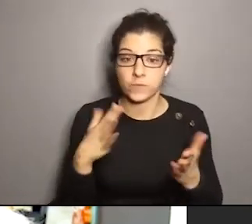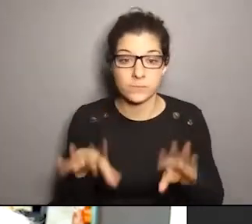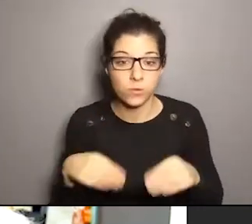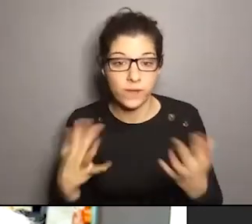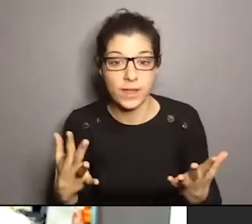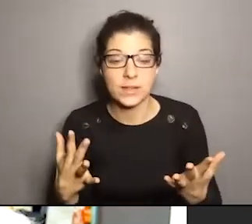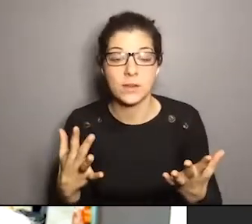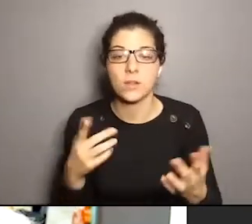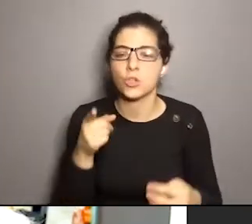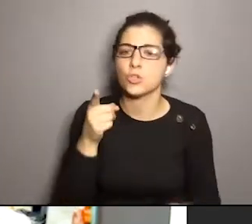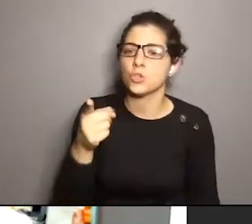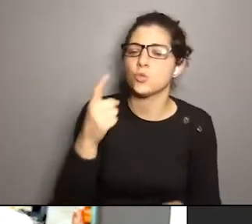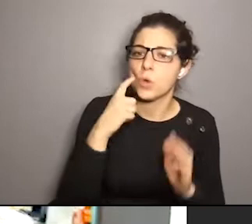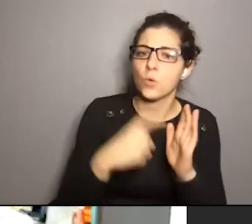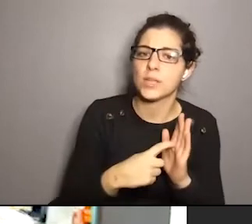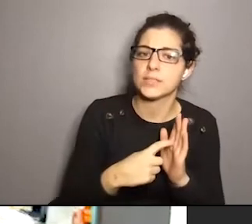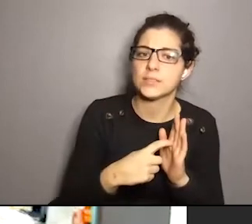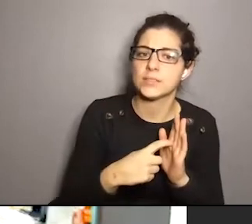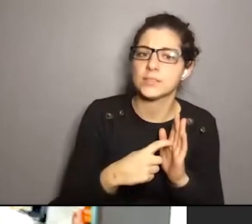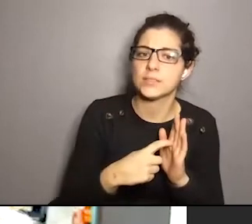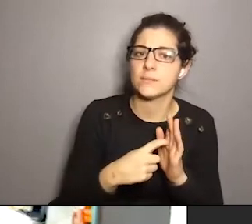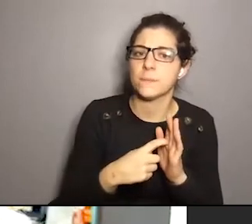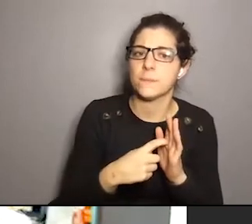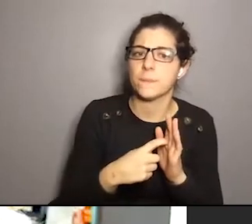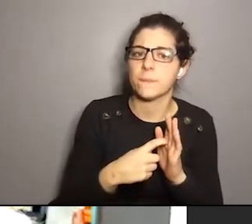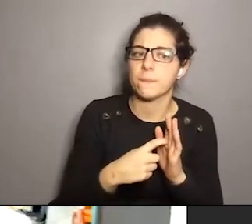do you find that as people are coming in